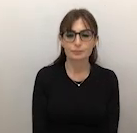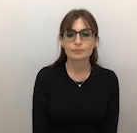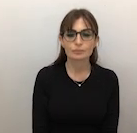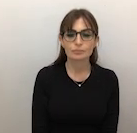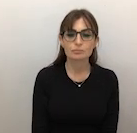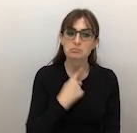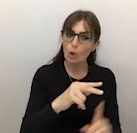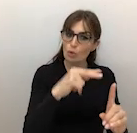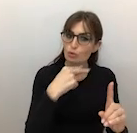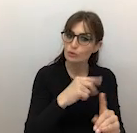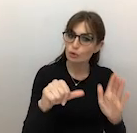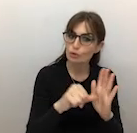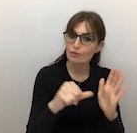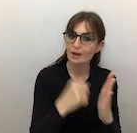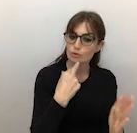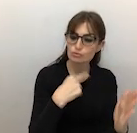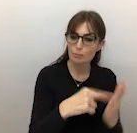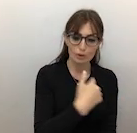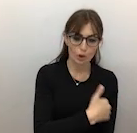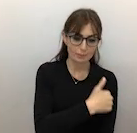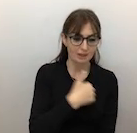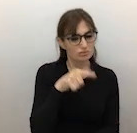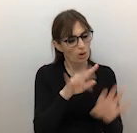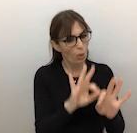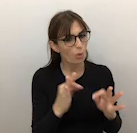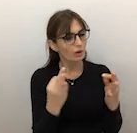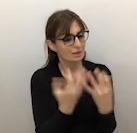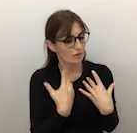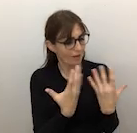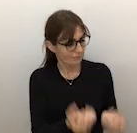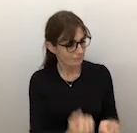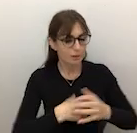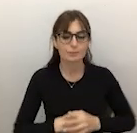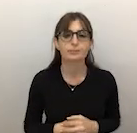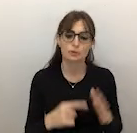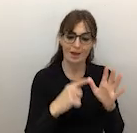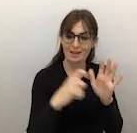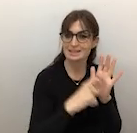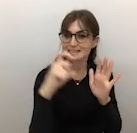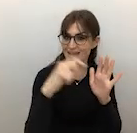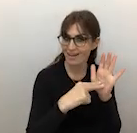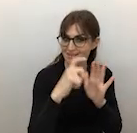First, we'll review the financial reporting obligations the organisation has to the ACNC